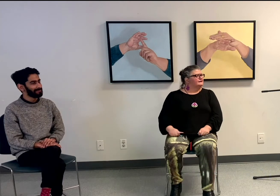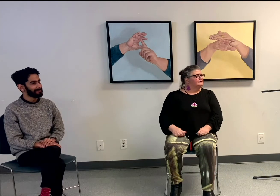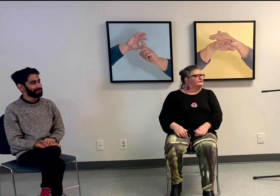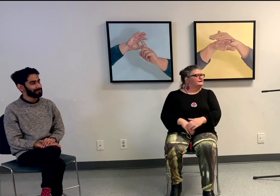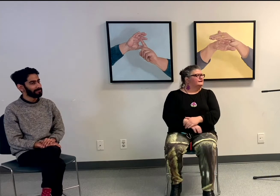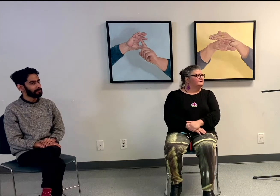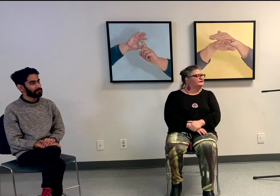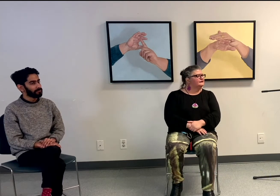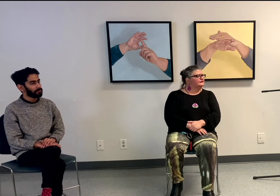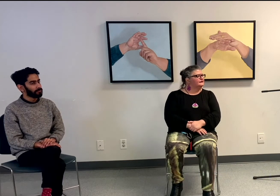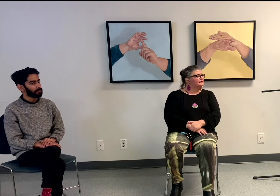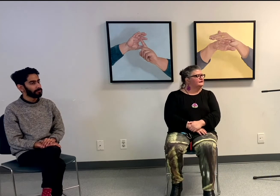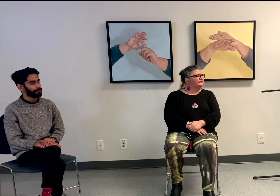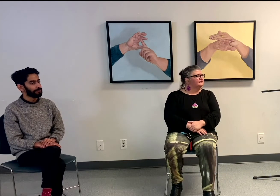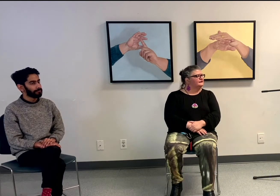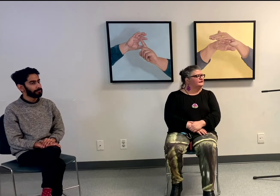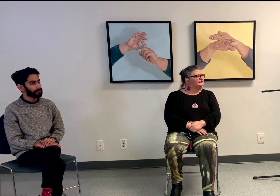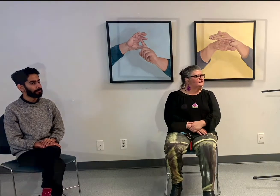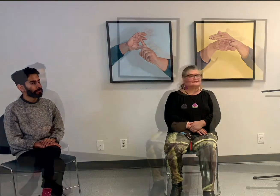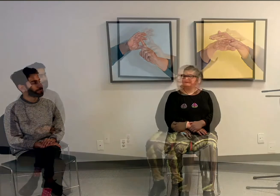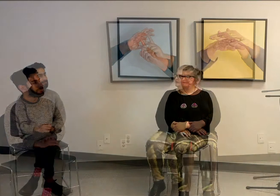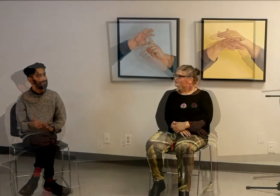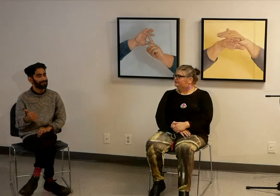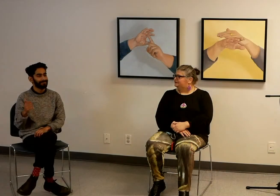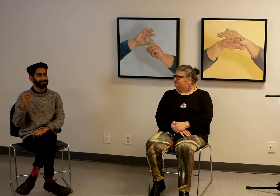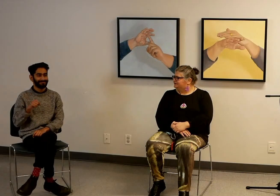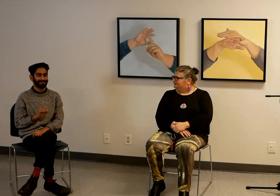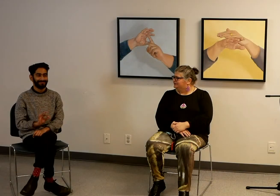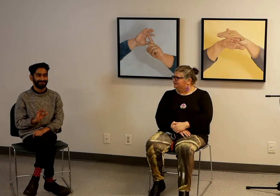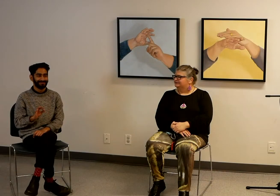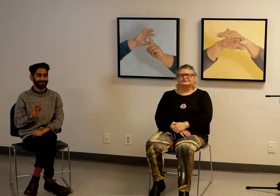I wanted to ask you to introduce yourself a bit. Tell us a little about who you are and what you do.